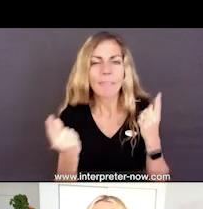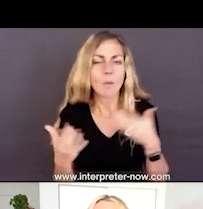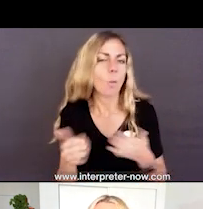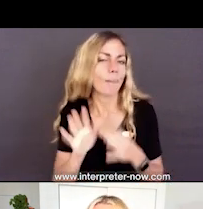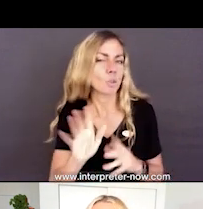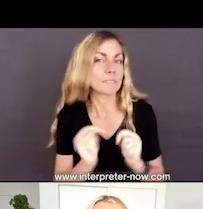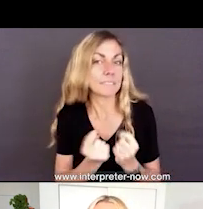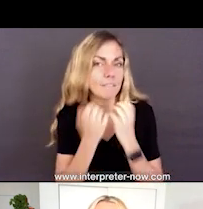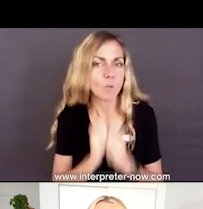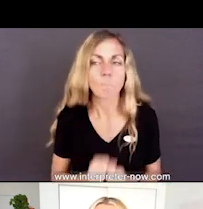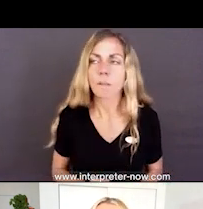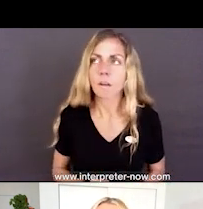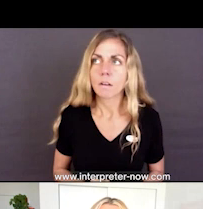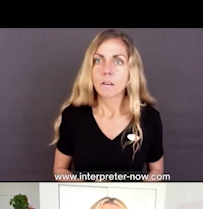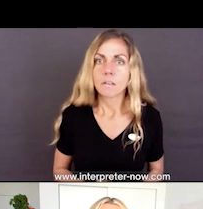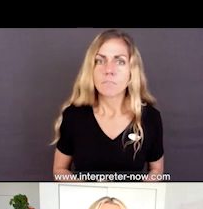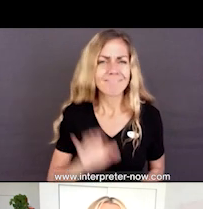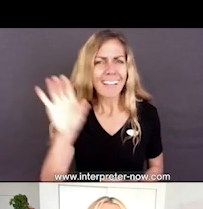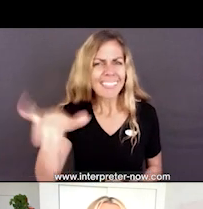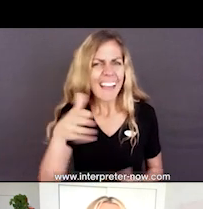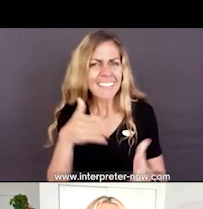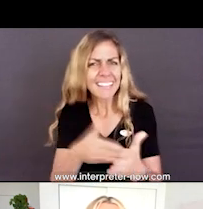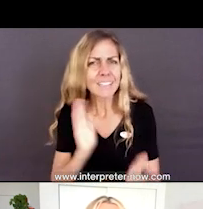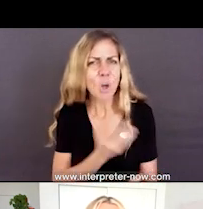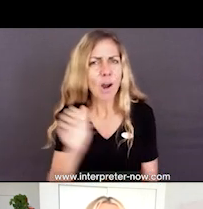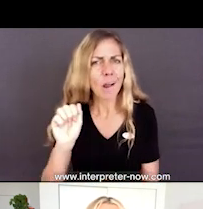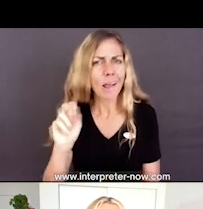empathy, and so on, whatever those values are for your team.